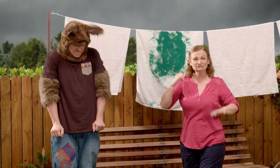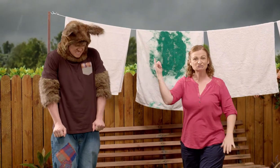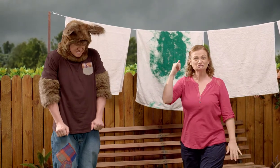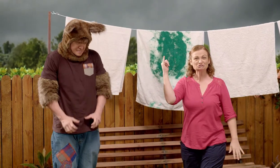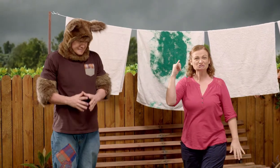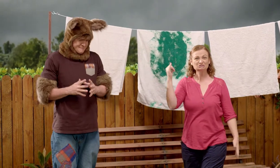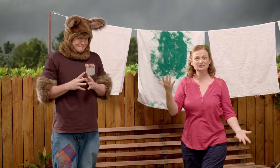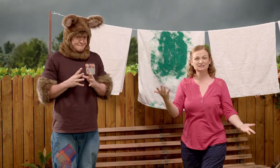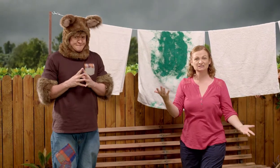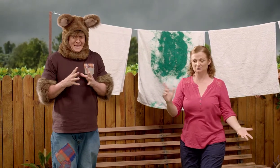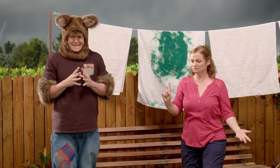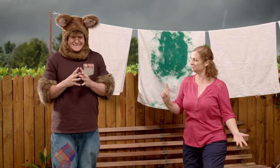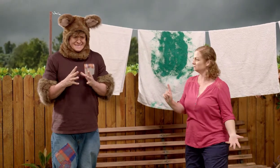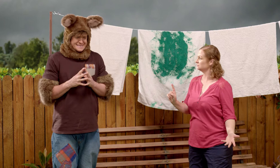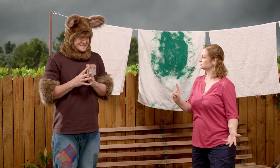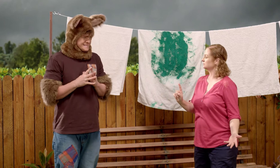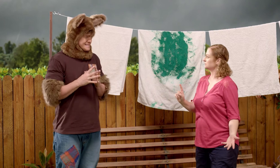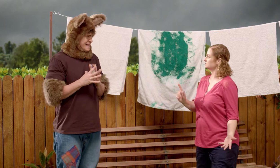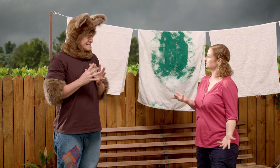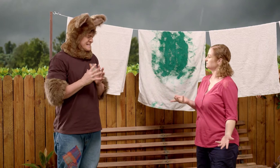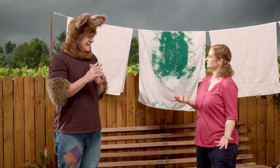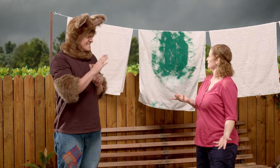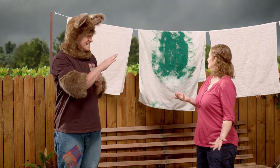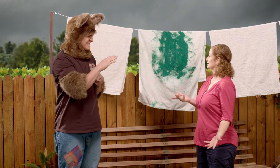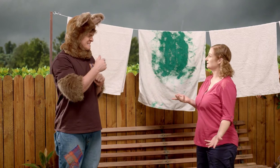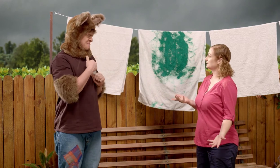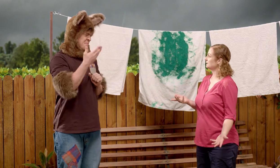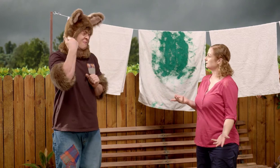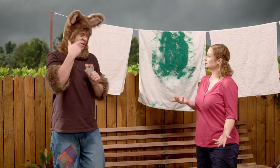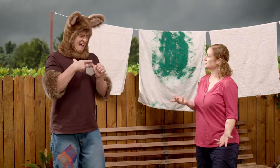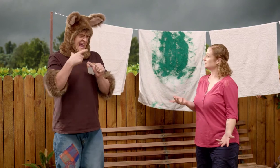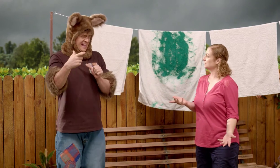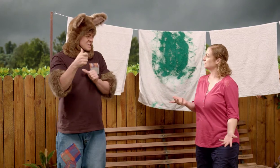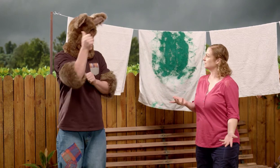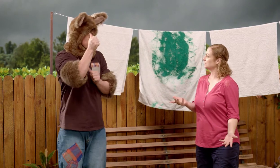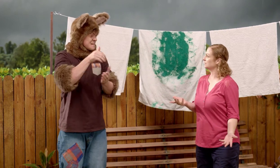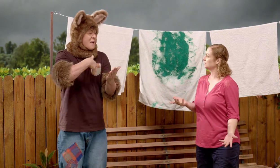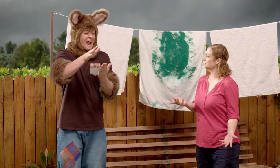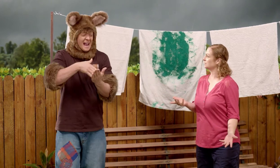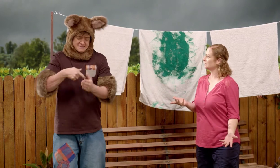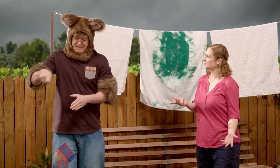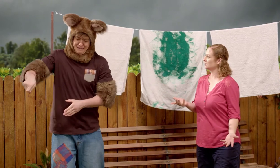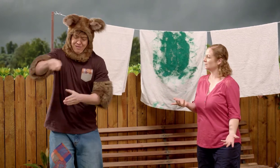it's now green! What happened? Um, Sally, I had a bit of an accident before.